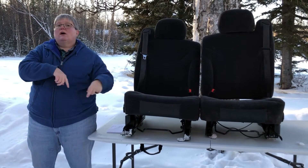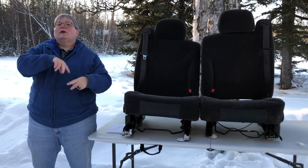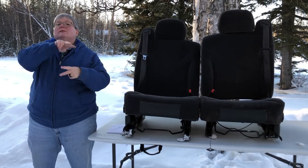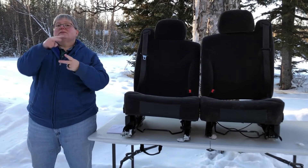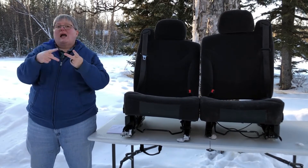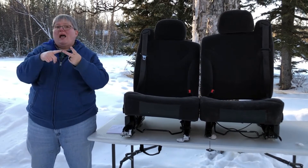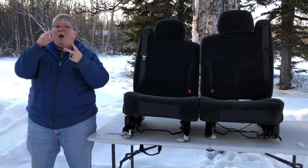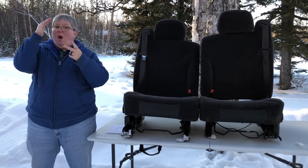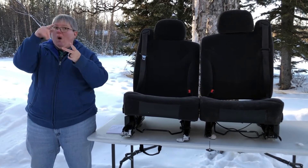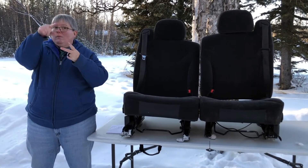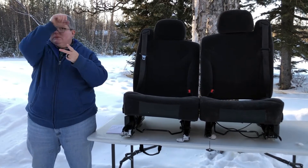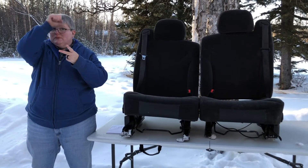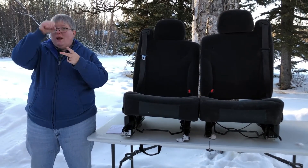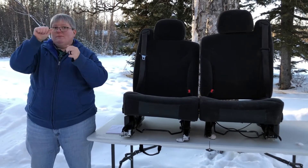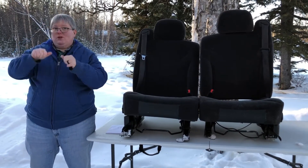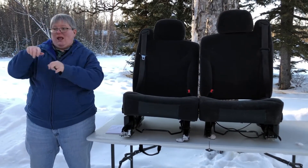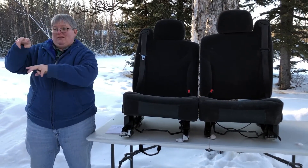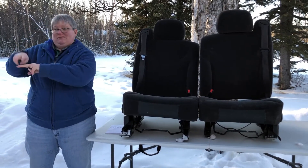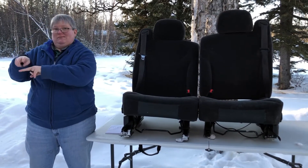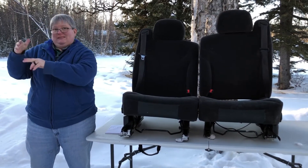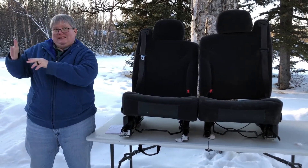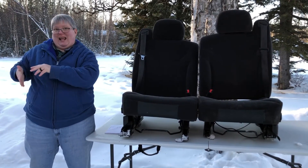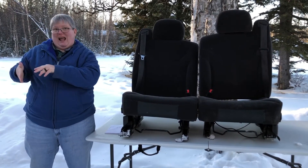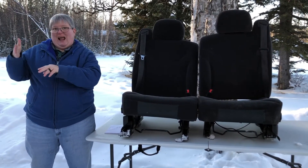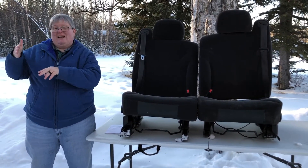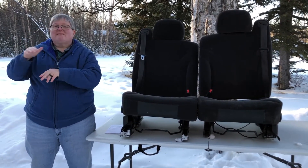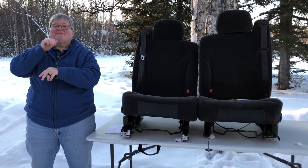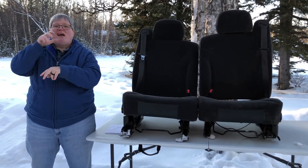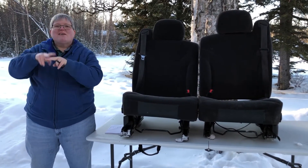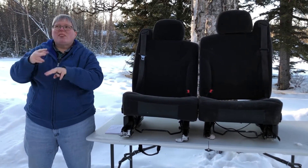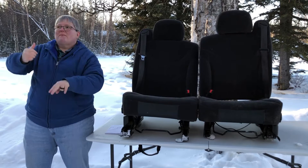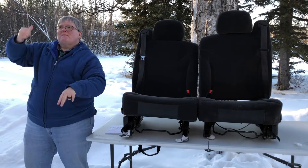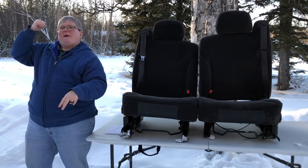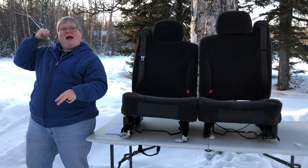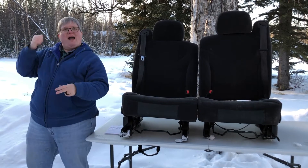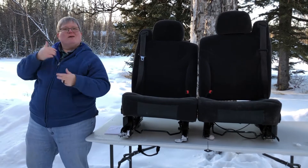second one we're hoping Summer can sit on the passenger side and not have to sit way in the